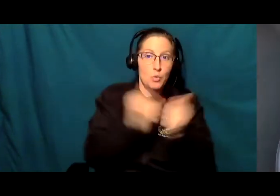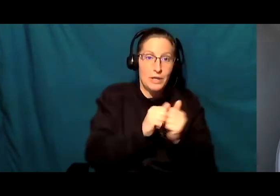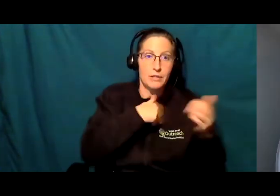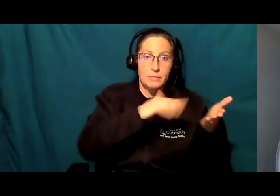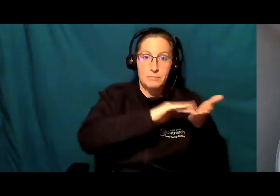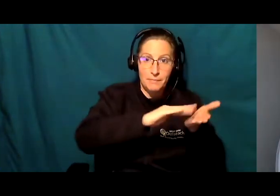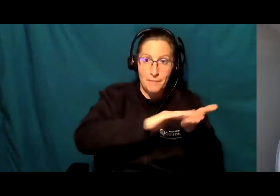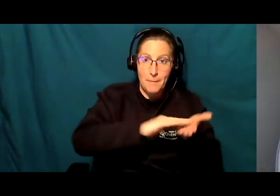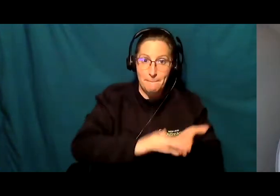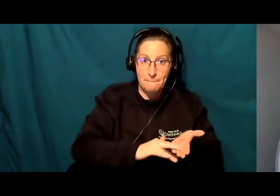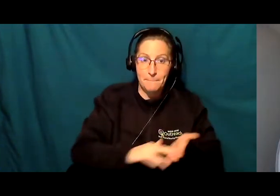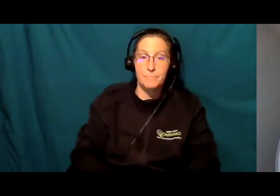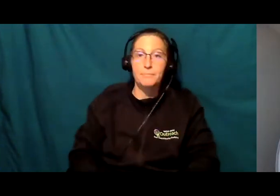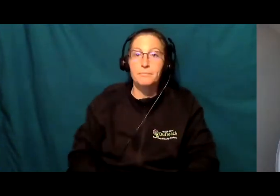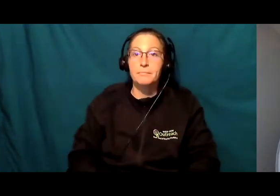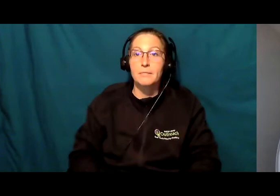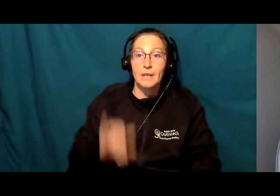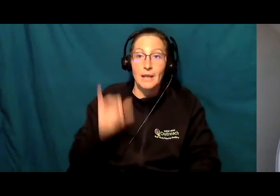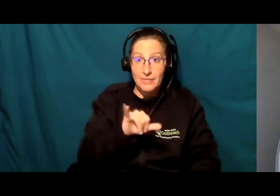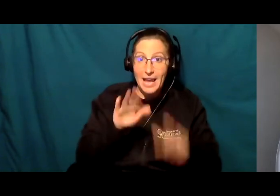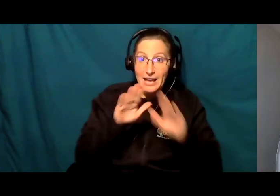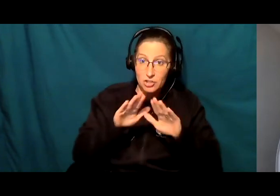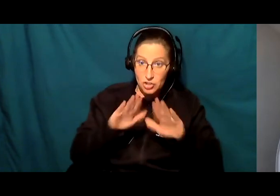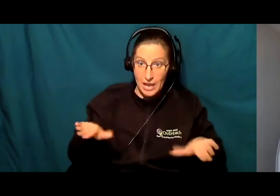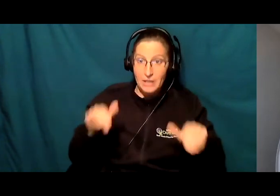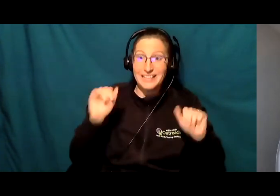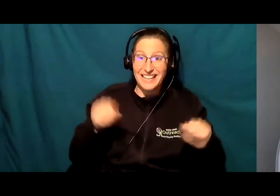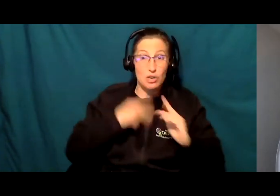And the fact that the child can read this book